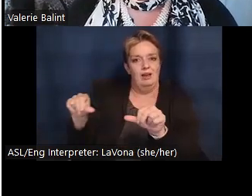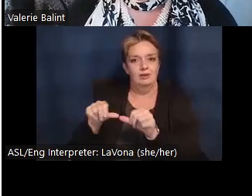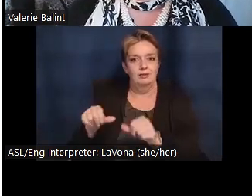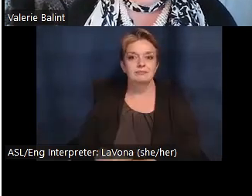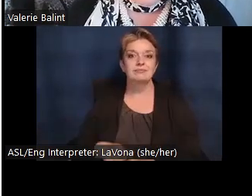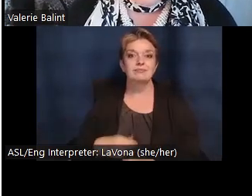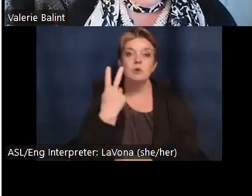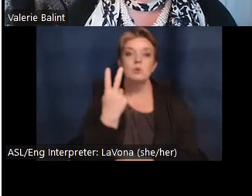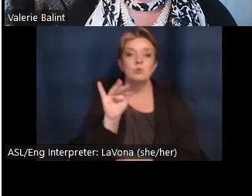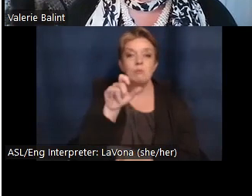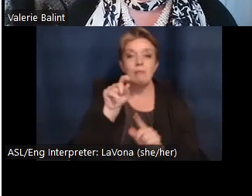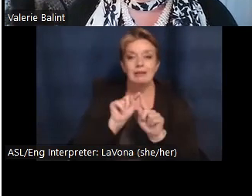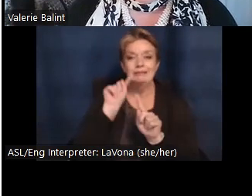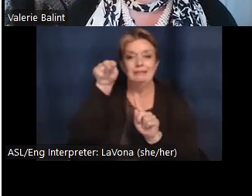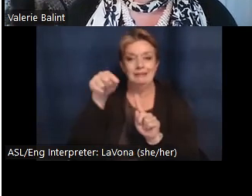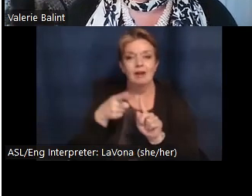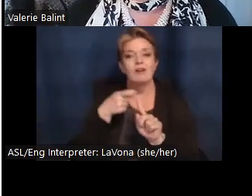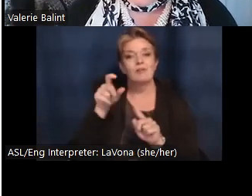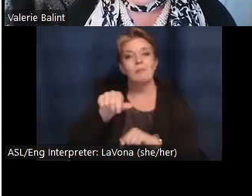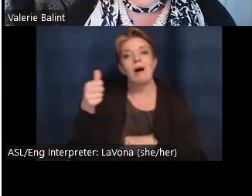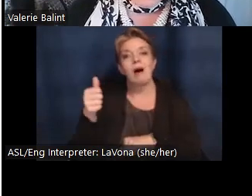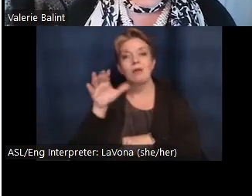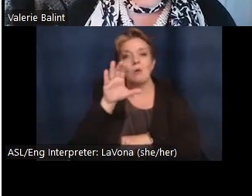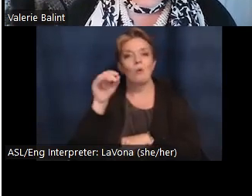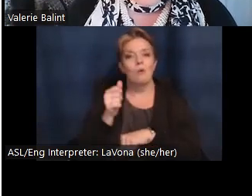his wife, Mary, and their daughter, Helen, who were also artists.